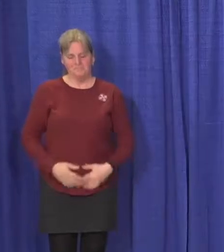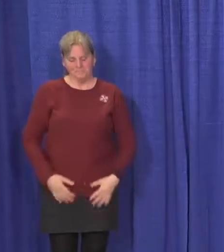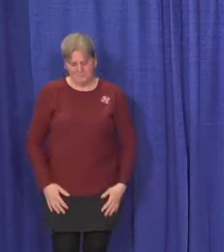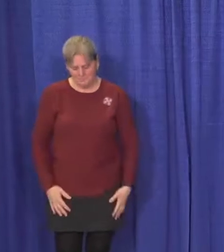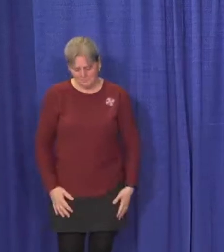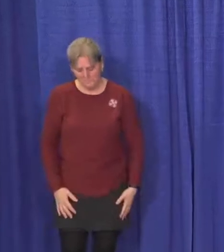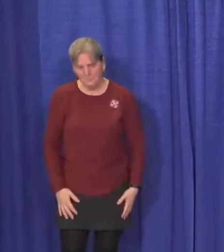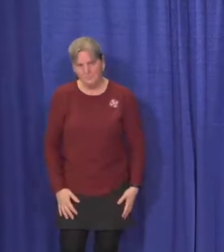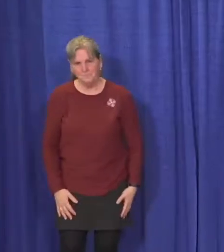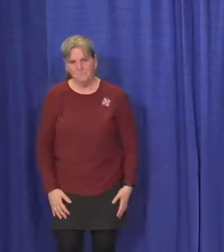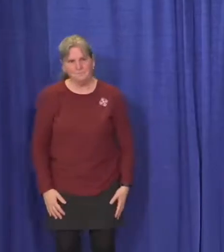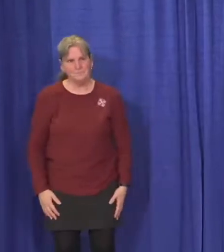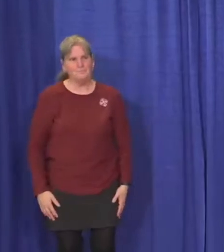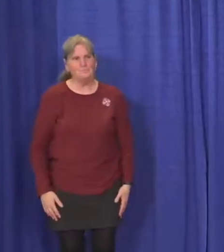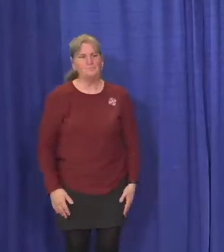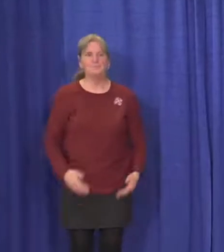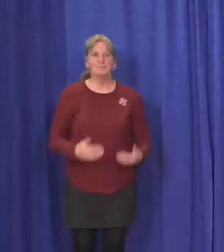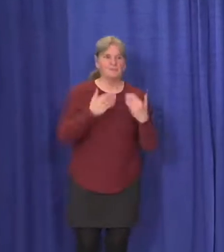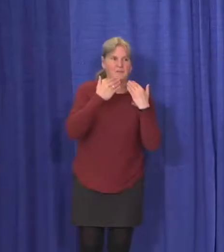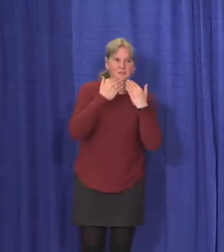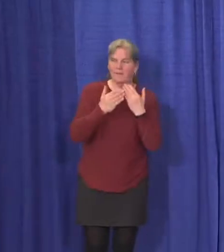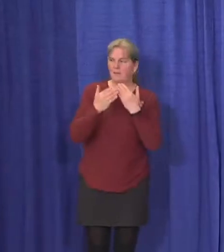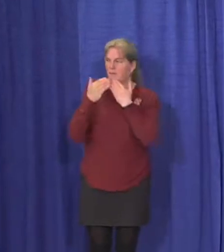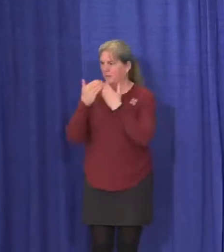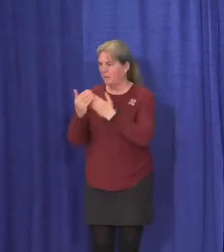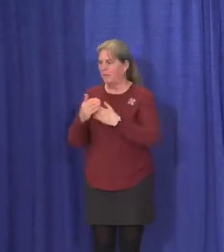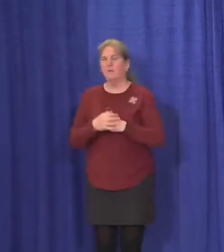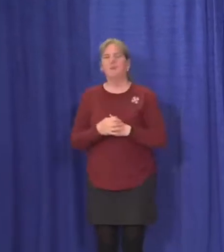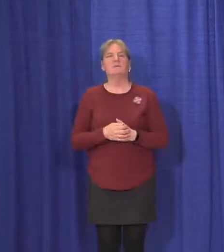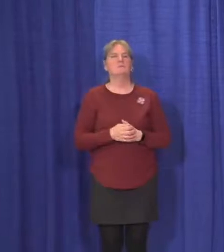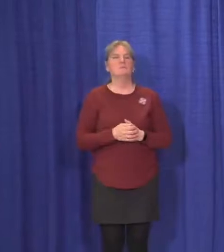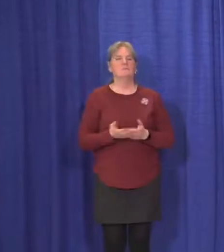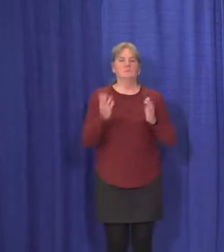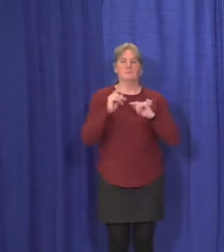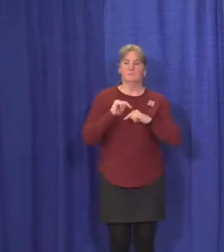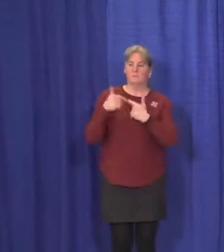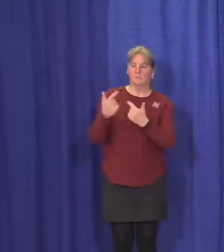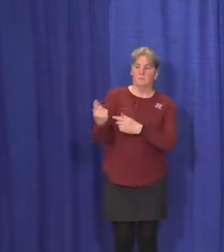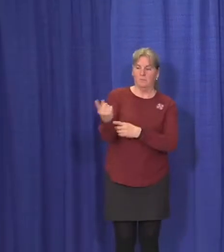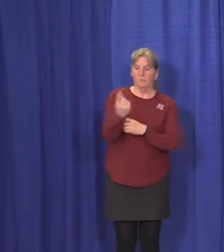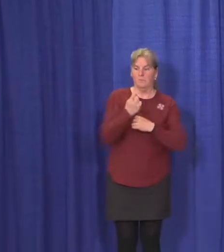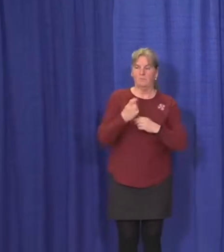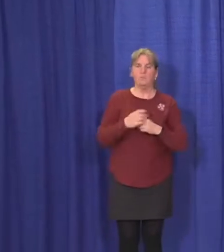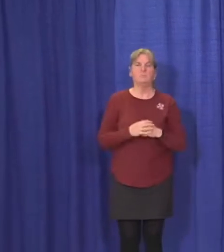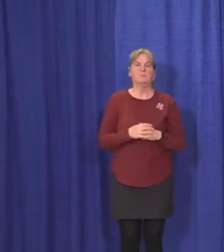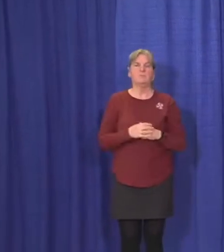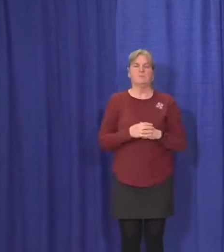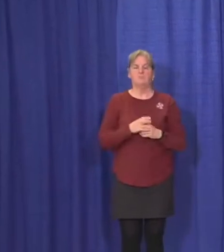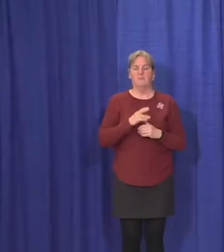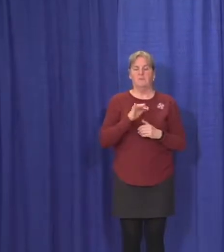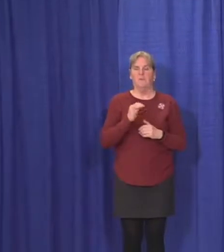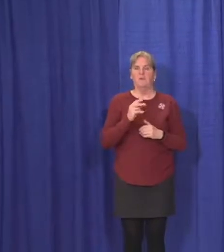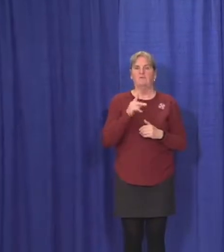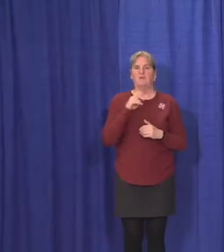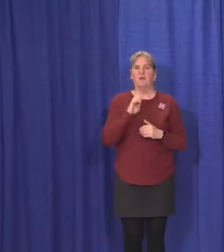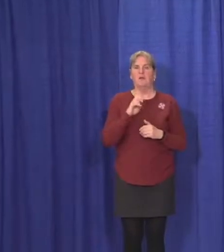Thank you. Screen wanted thank you both. We will move to reporters and